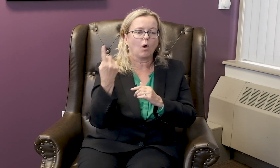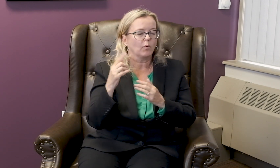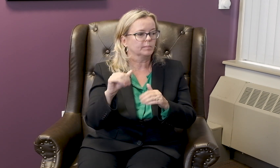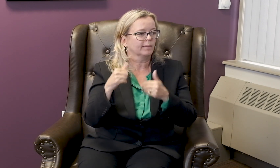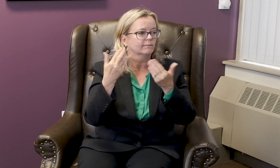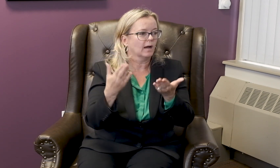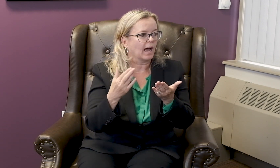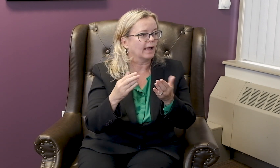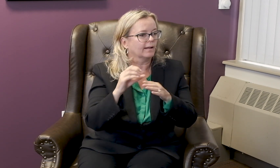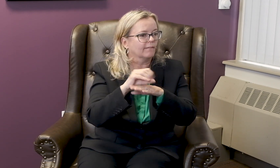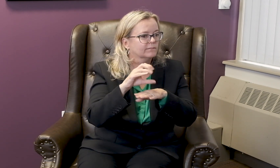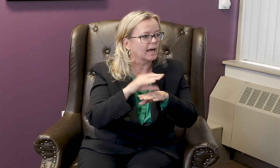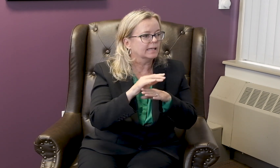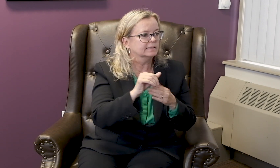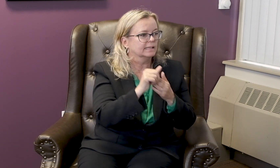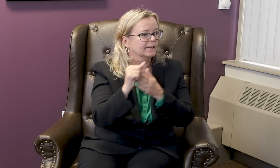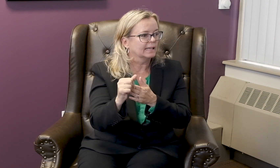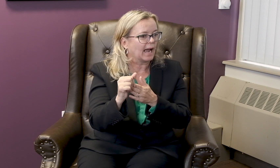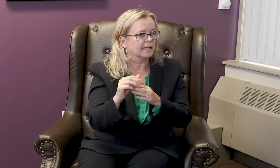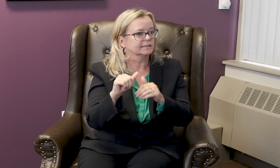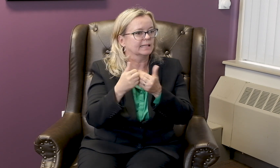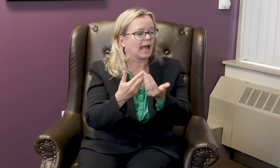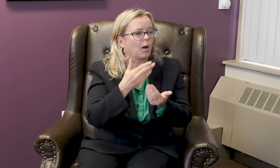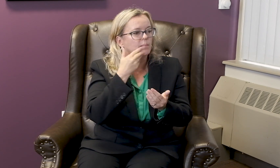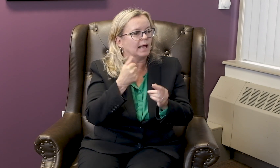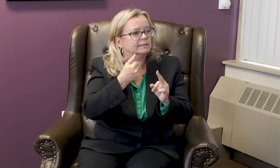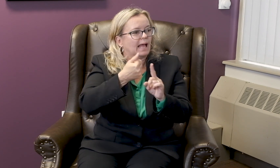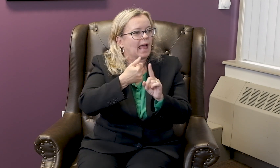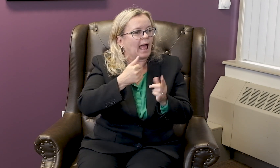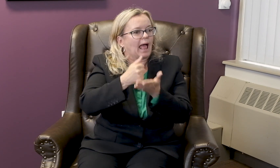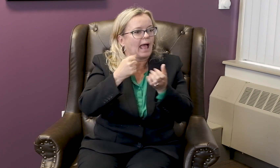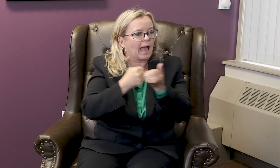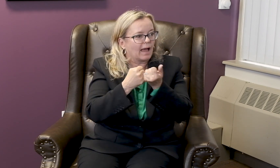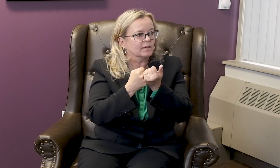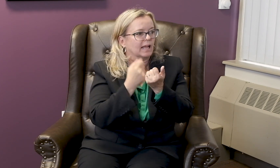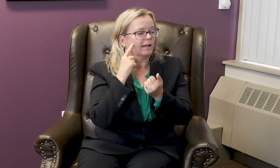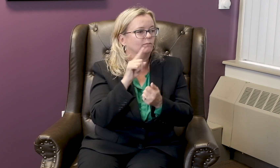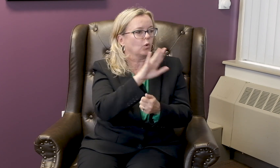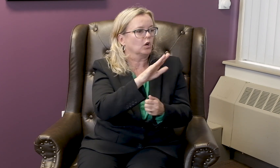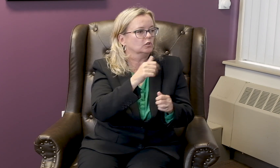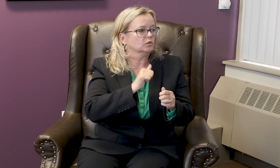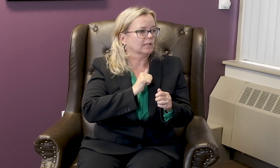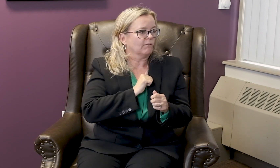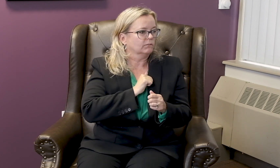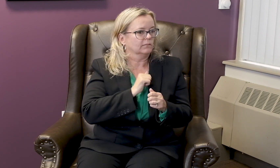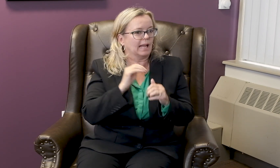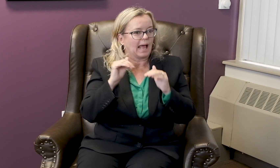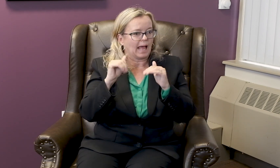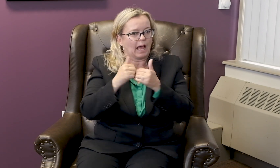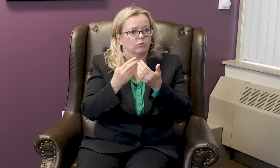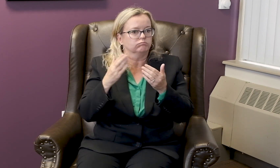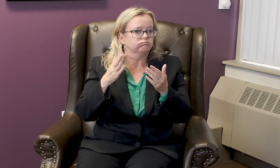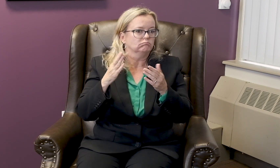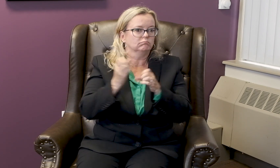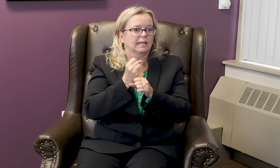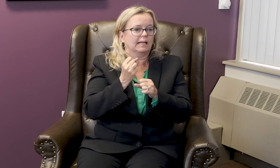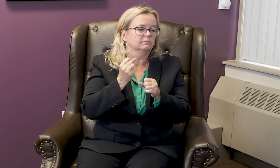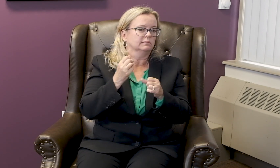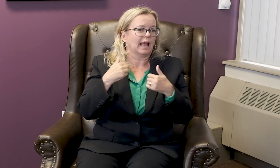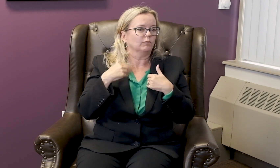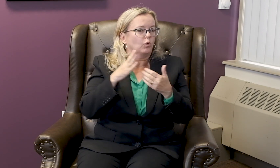cannot accept all cases, we do provide advice and guidance on how to advocate for yourself,